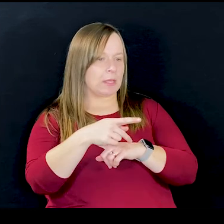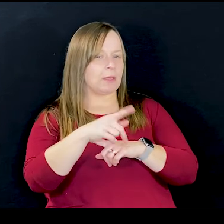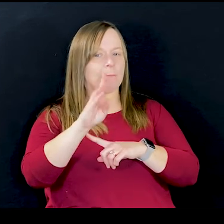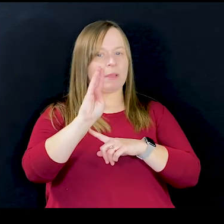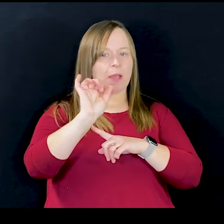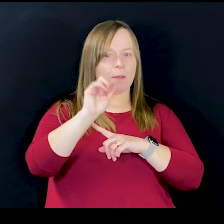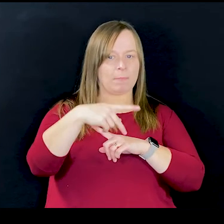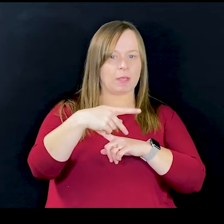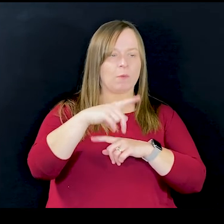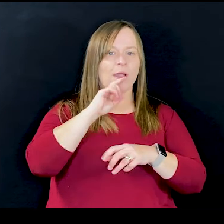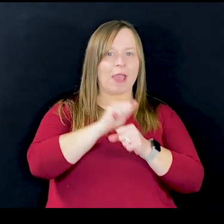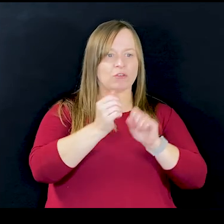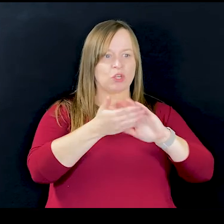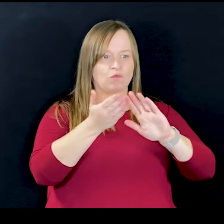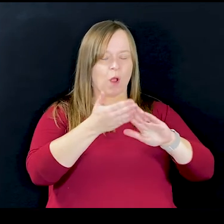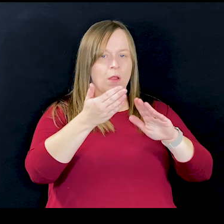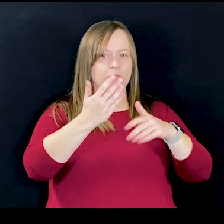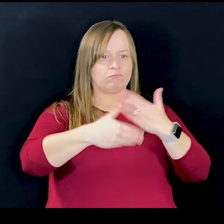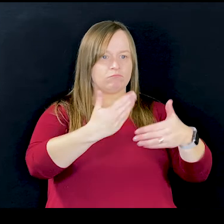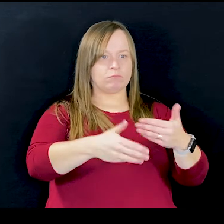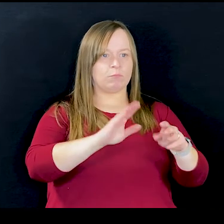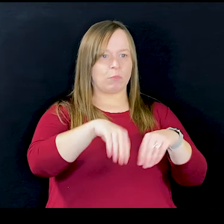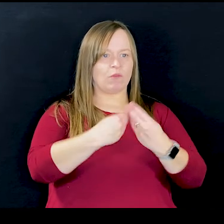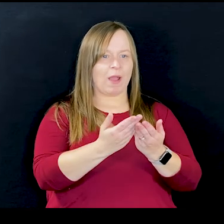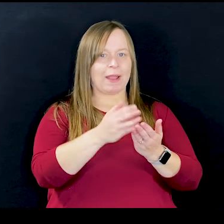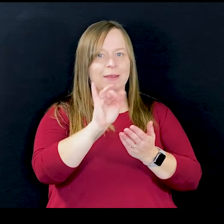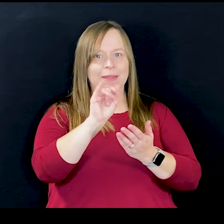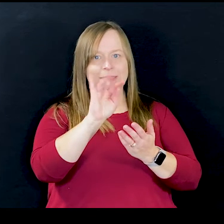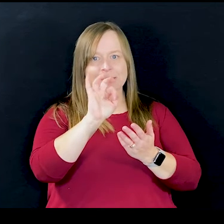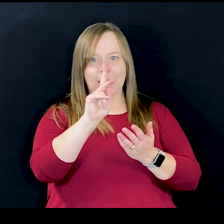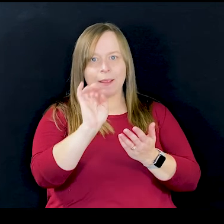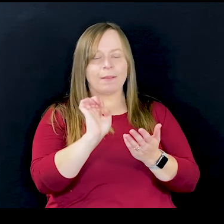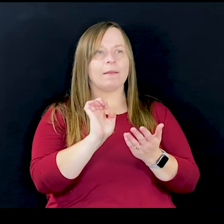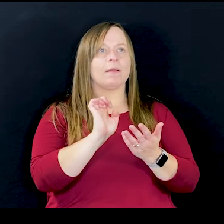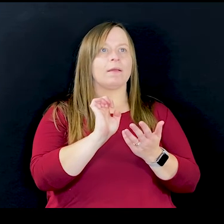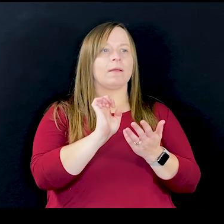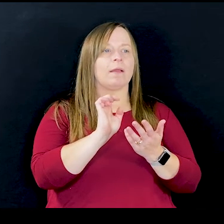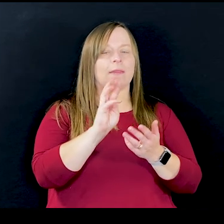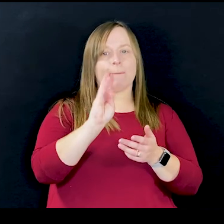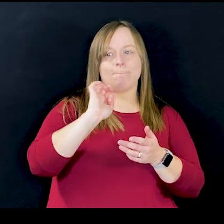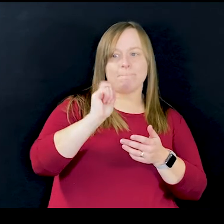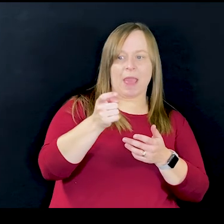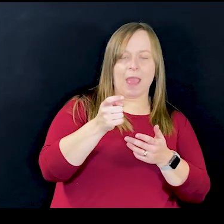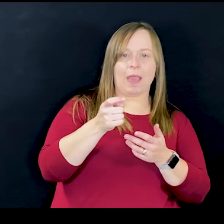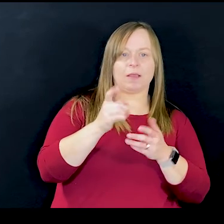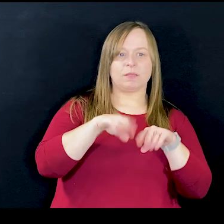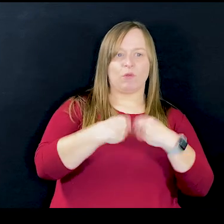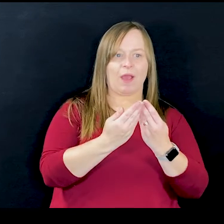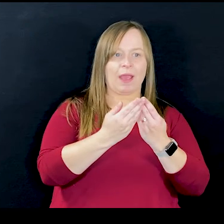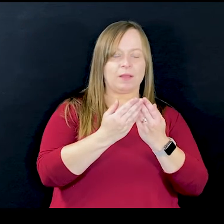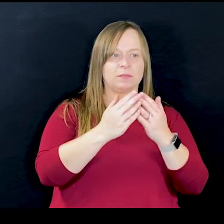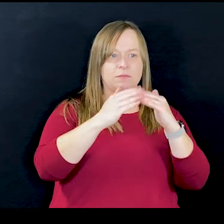VLP will actually run the operation provide intake, and then max would provide the facility.